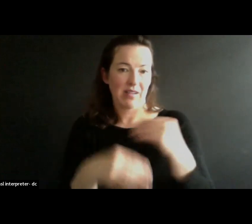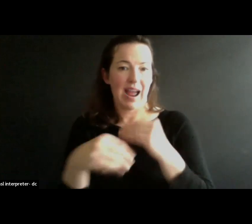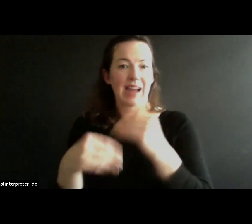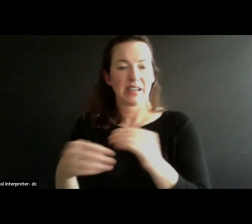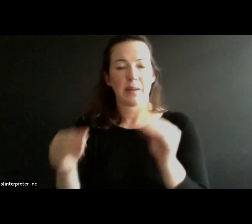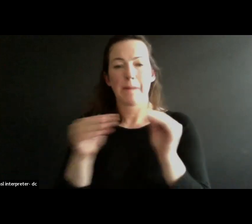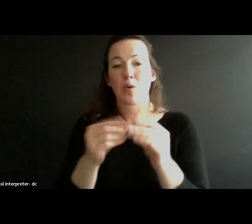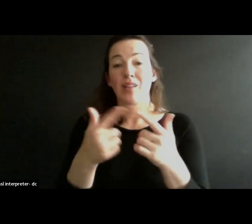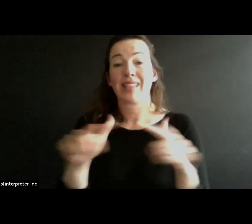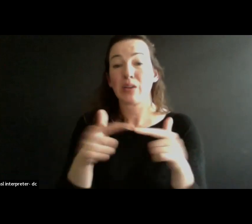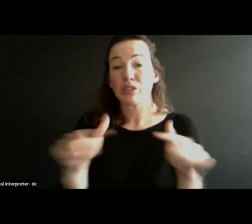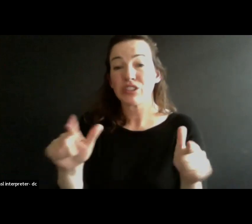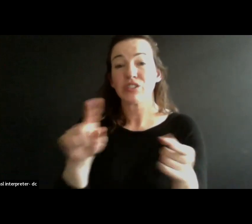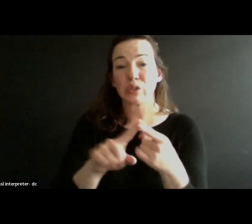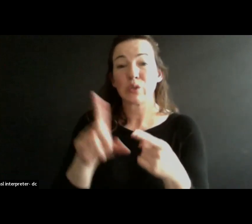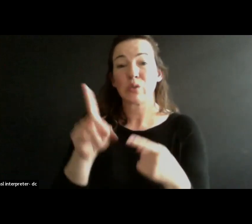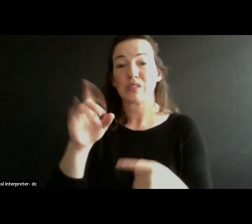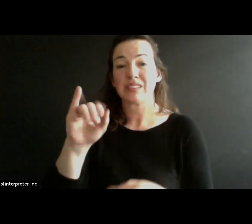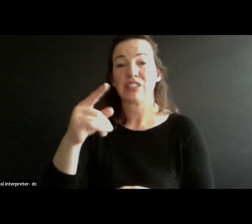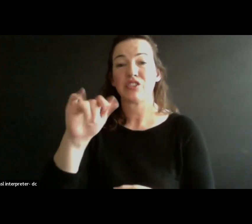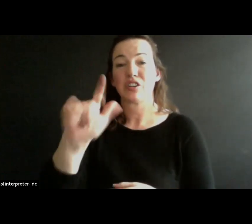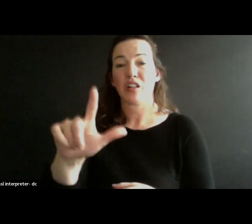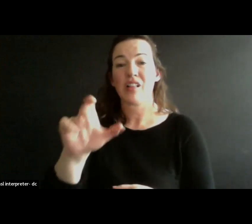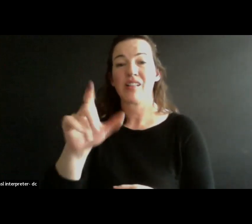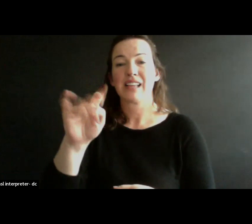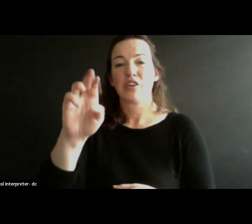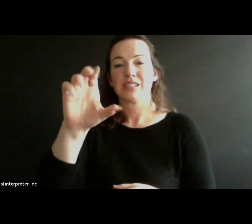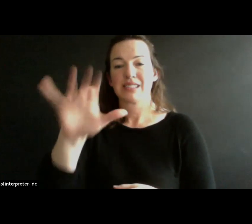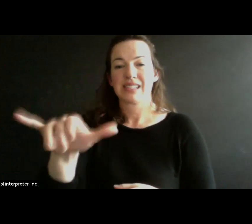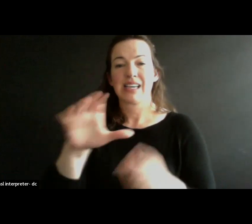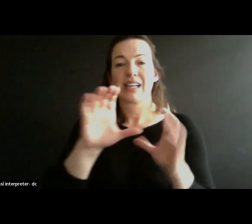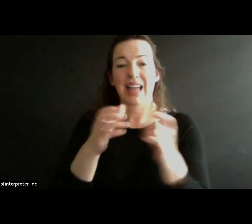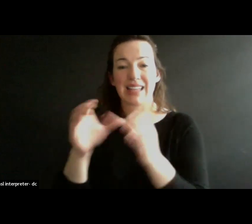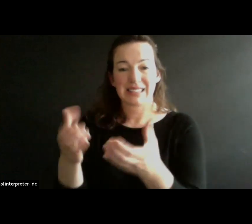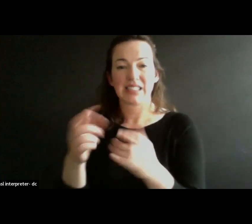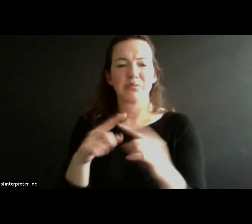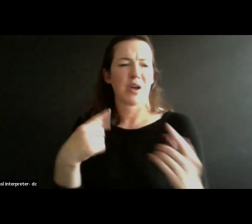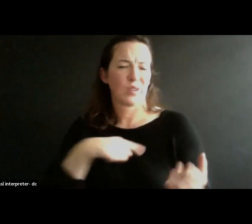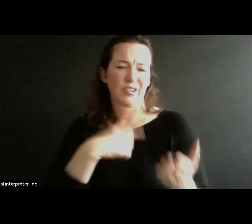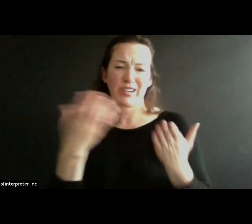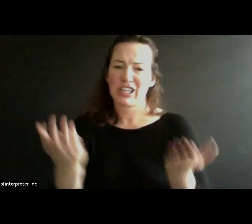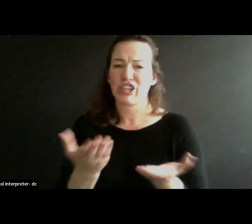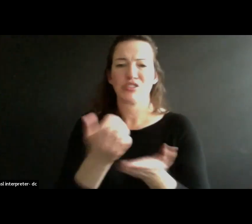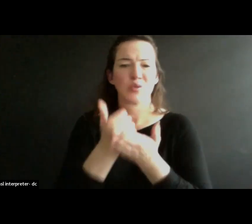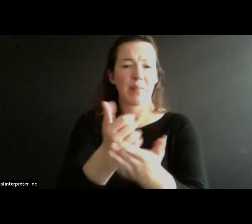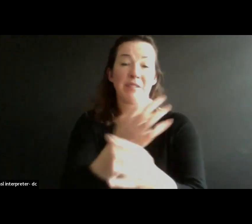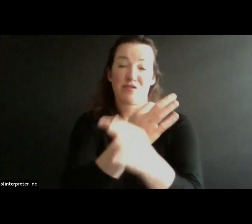languages to our digital literacy. Classes, but we are here to help, and at no cost to